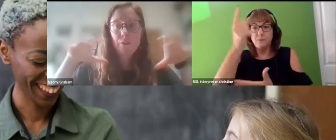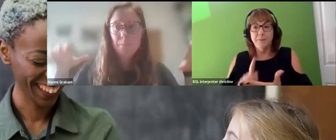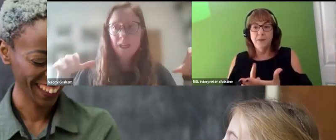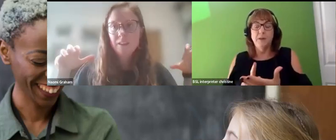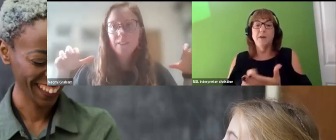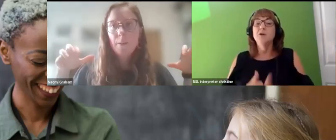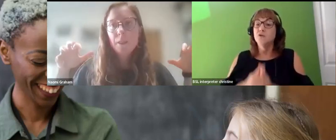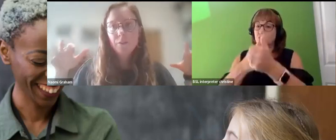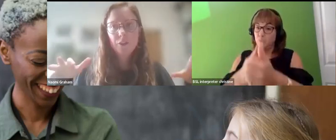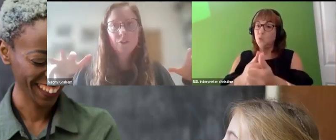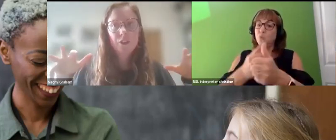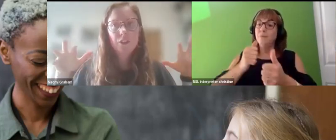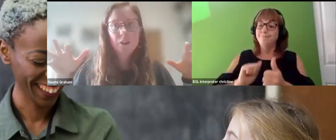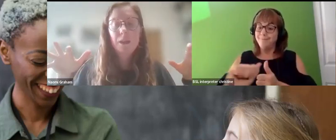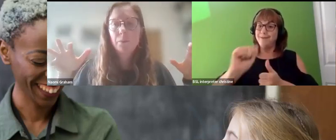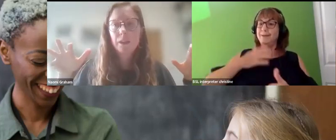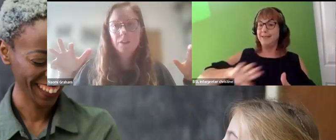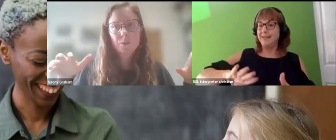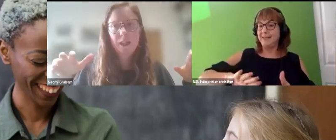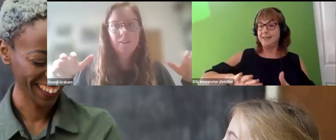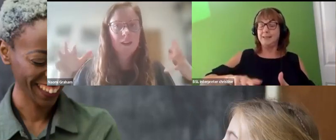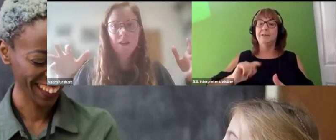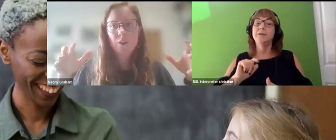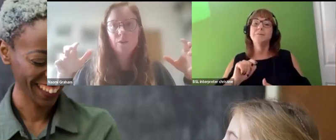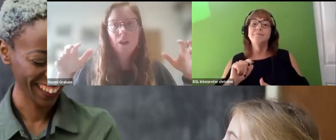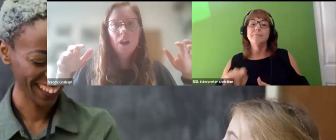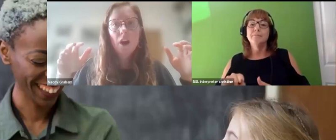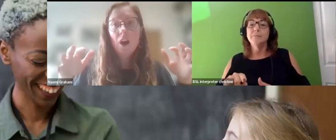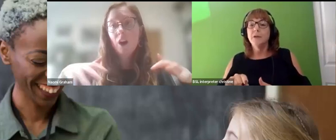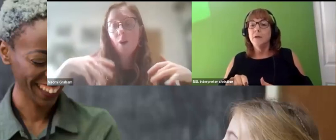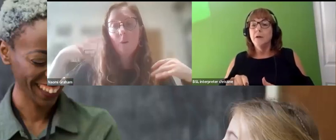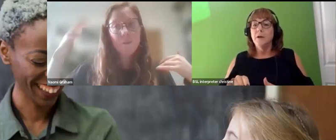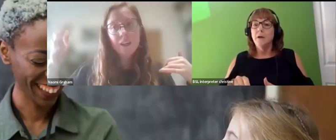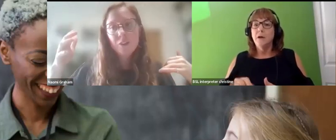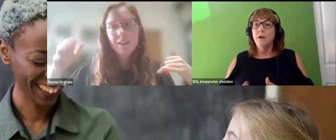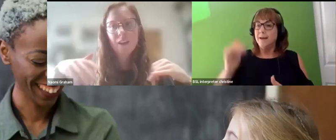for families of children and young people with additional needs and adults are on the increase,